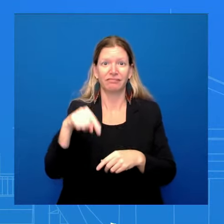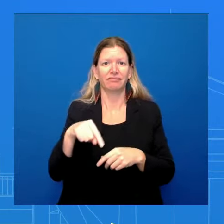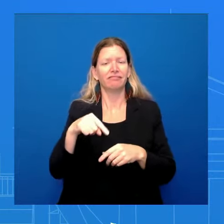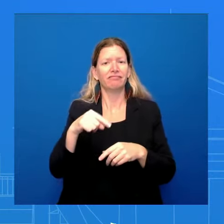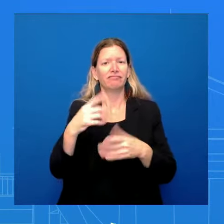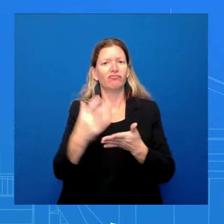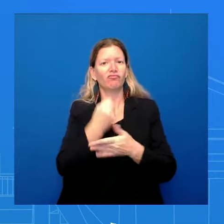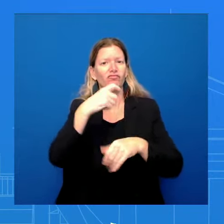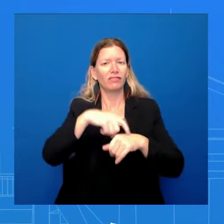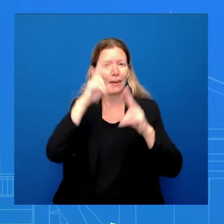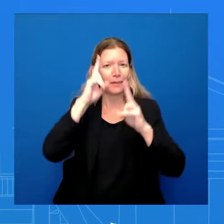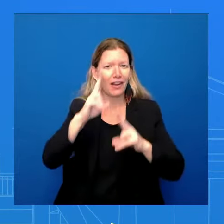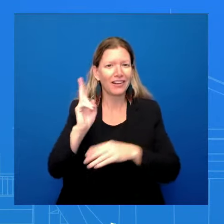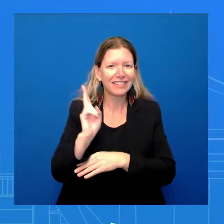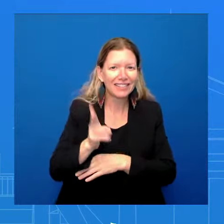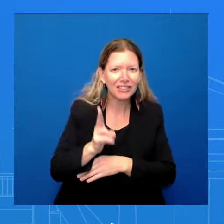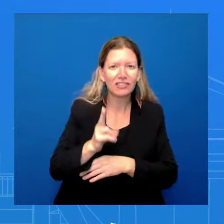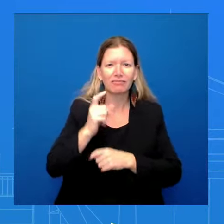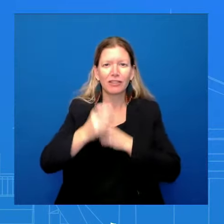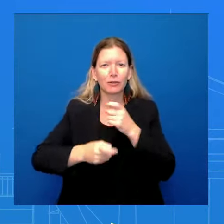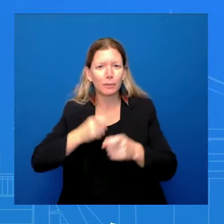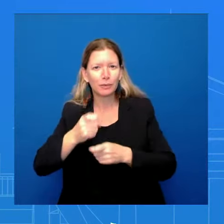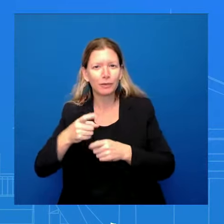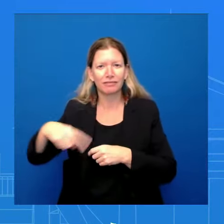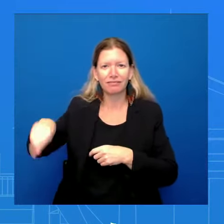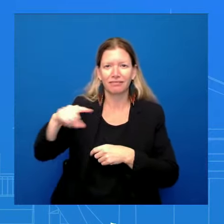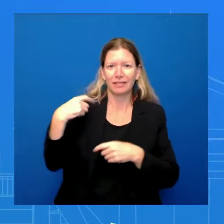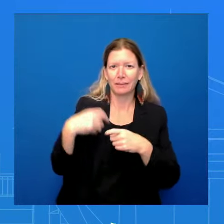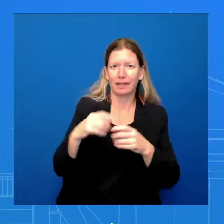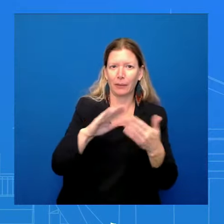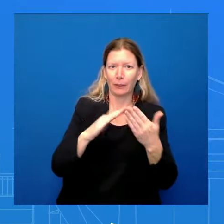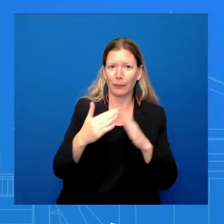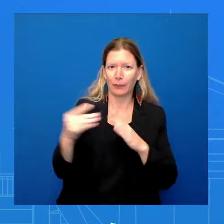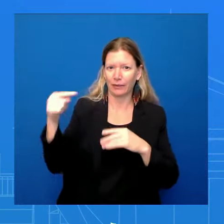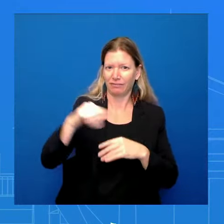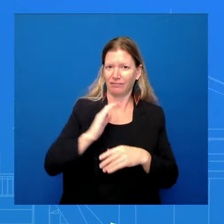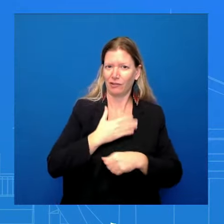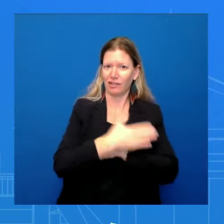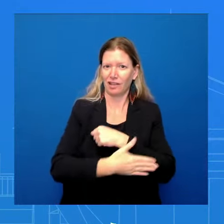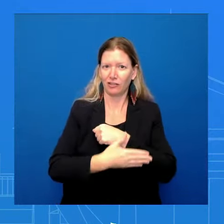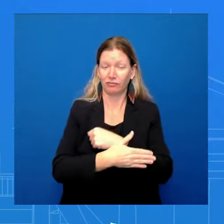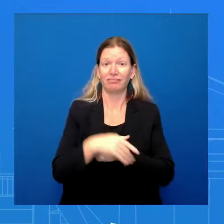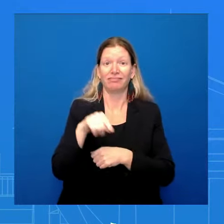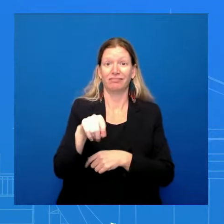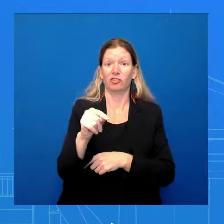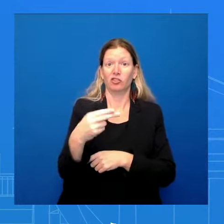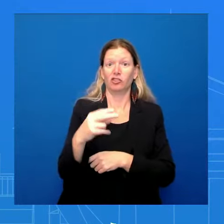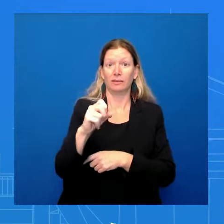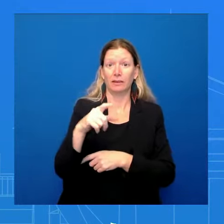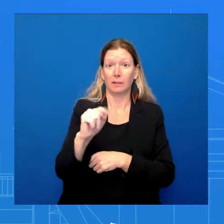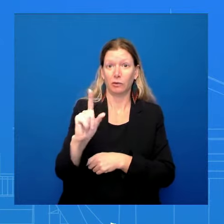Next Thursday, September 21st, President Biden will attend the 46th Congressional Hispanic Caucus Institute Gala,